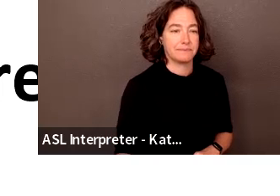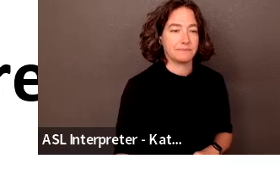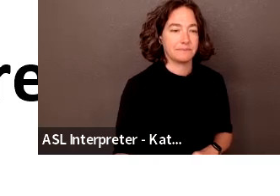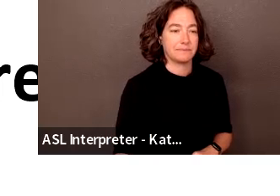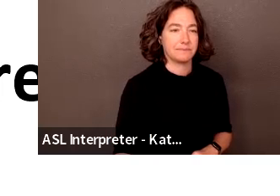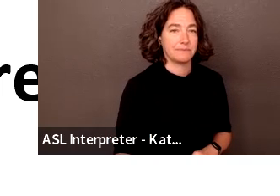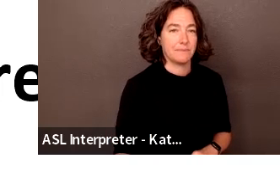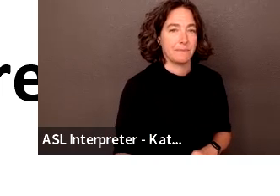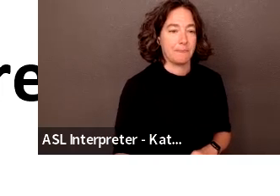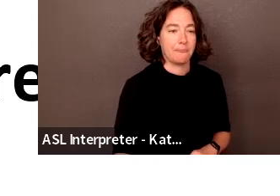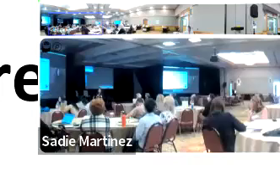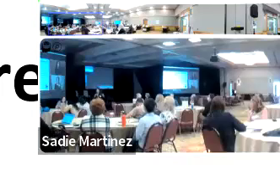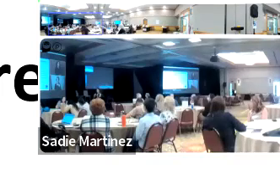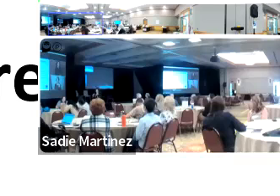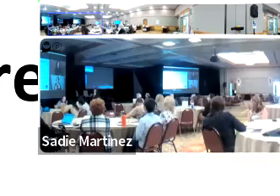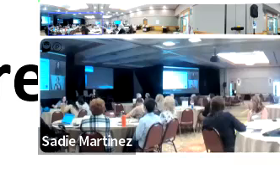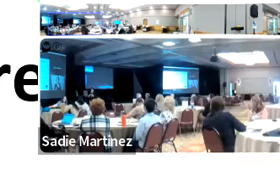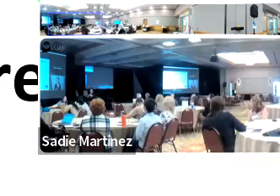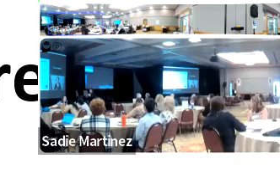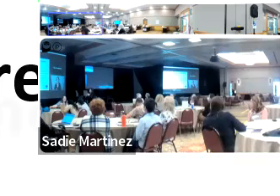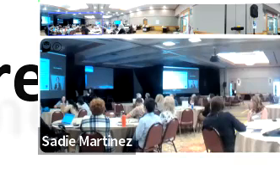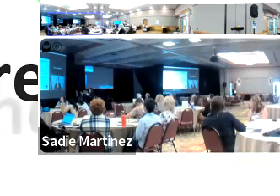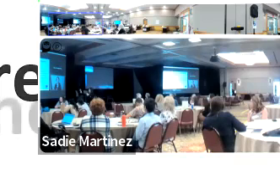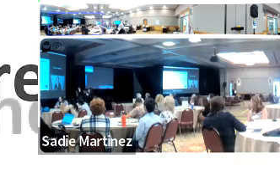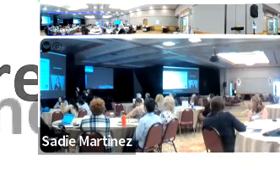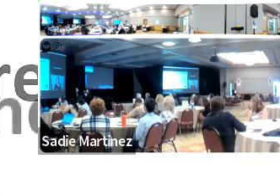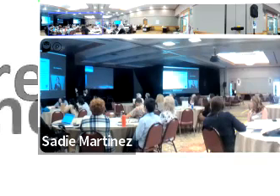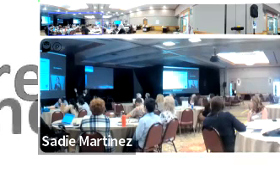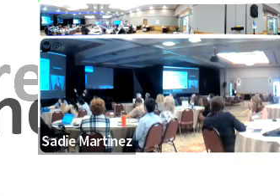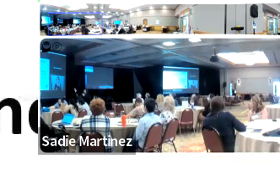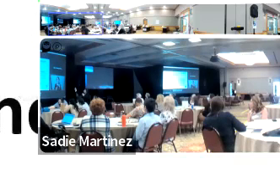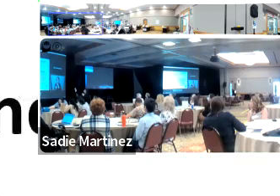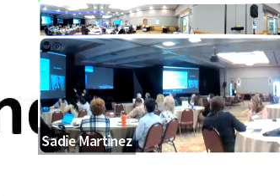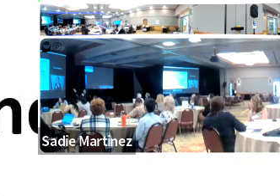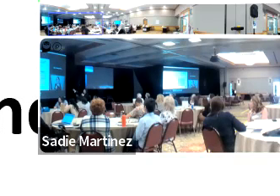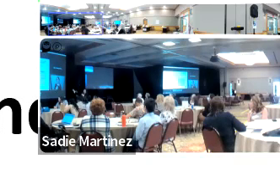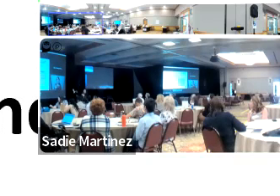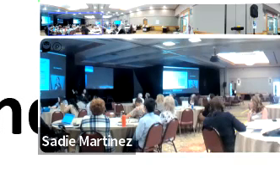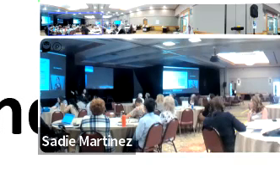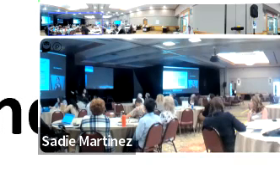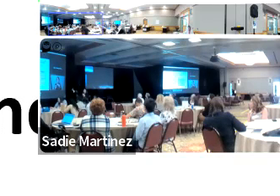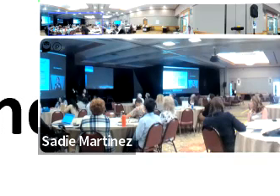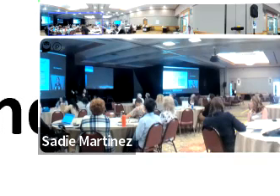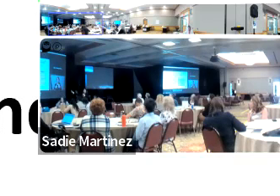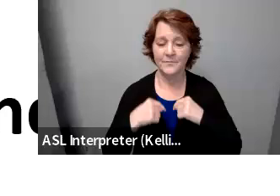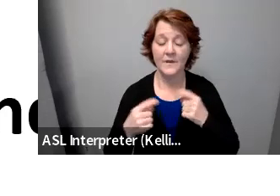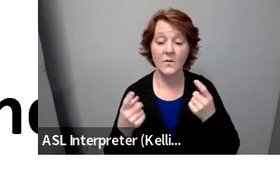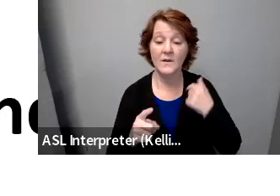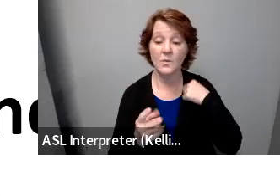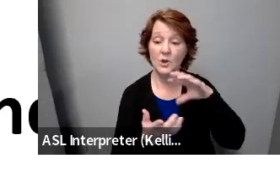don't know. As well as -- I'm sorry, I guess I should tell you what they're talking about. June is going to be talking